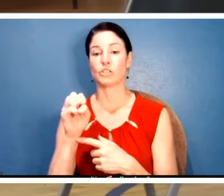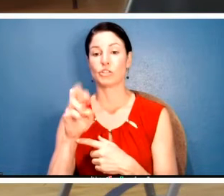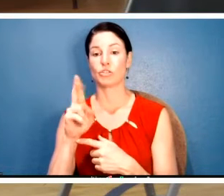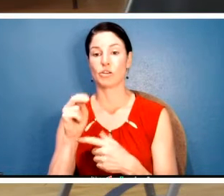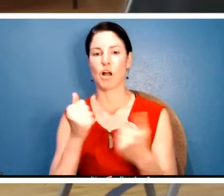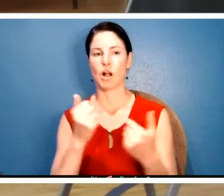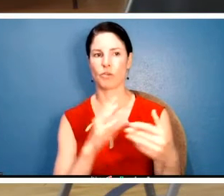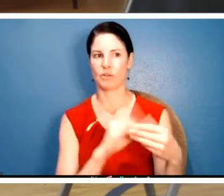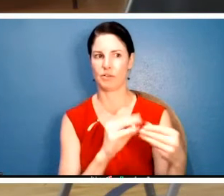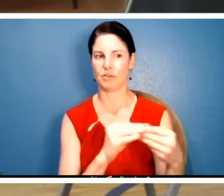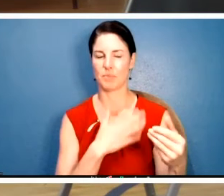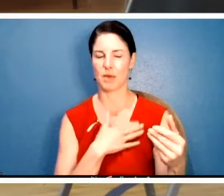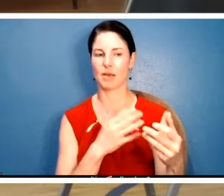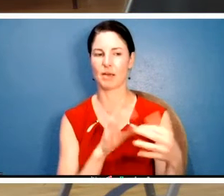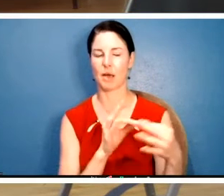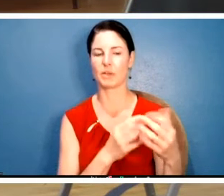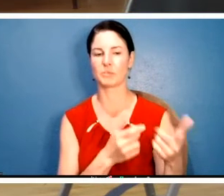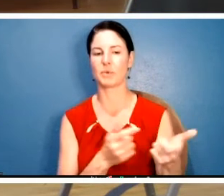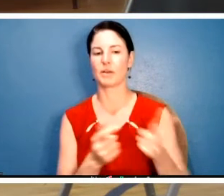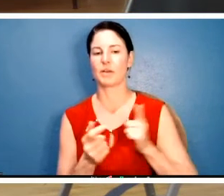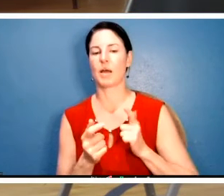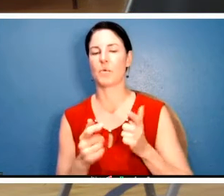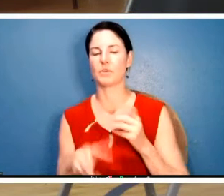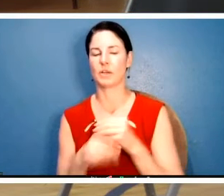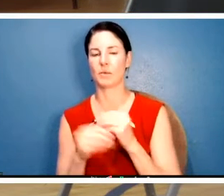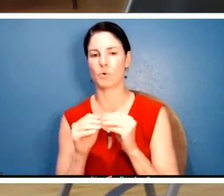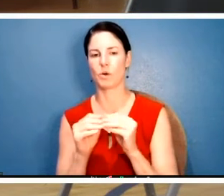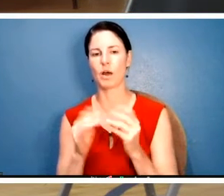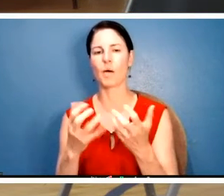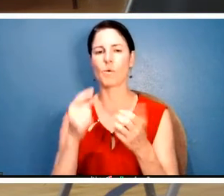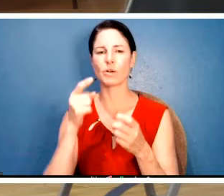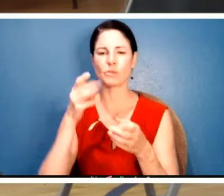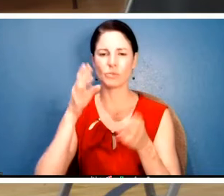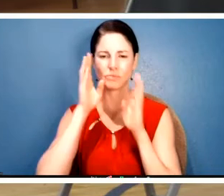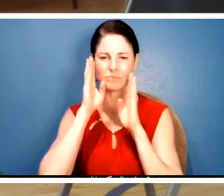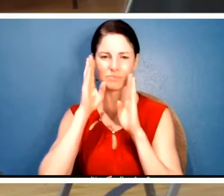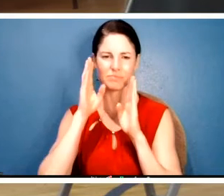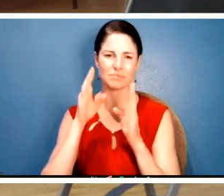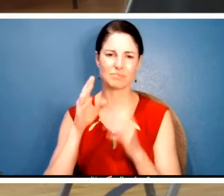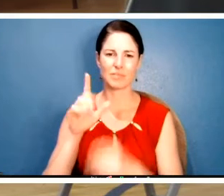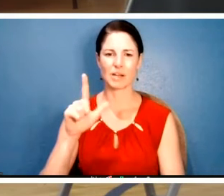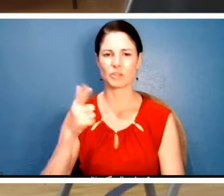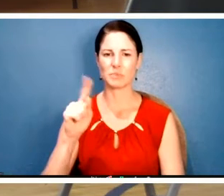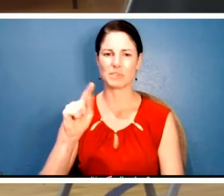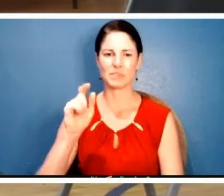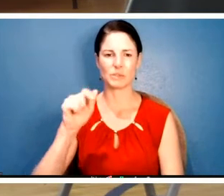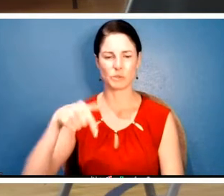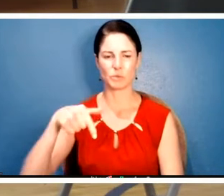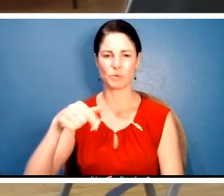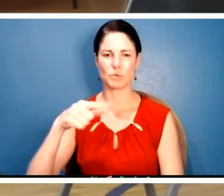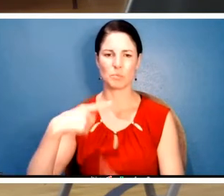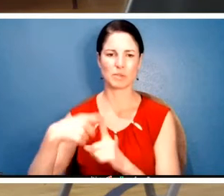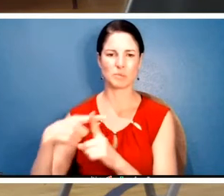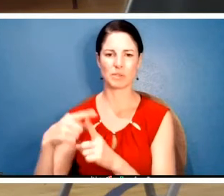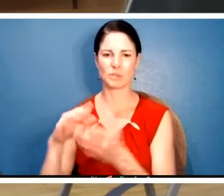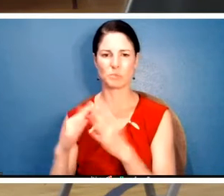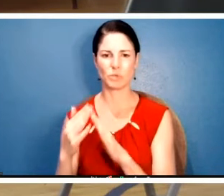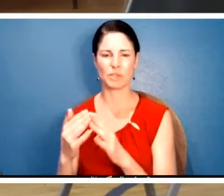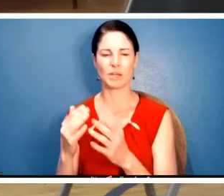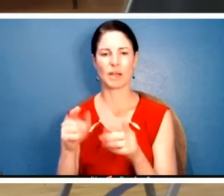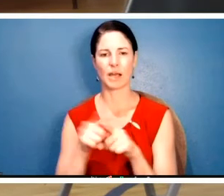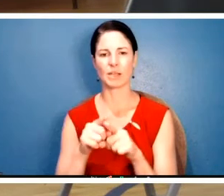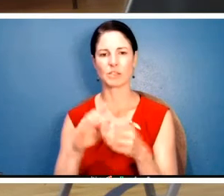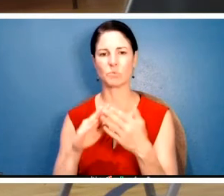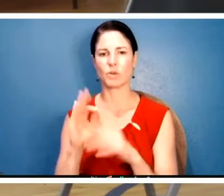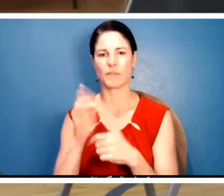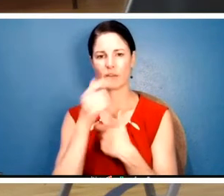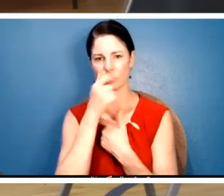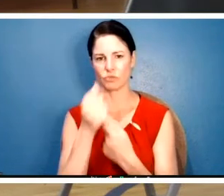SacGov: i'm here to ask specifically the county to recognize the LGBT Q plus community as a community of interest if you tell me, I have to do a form i'll do that on.